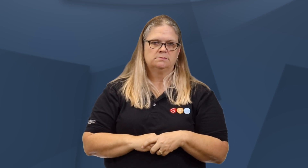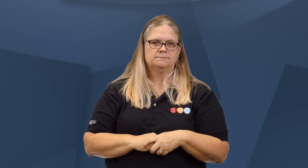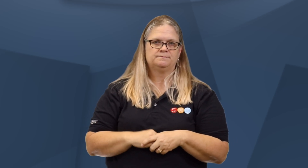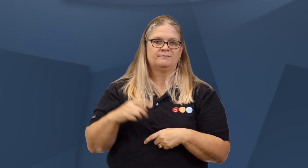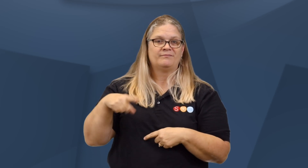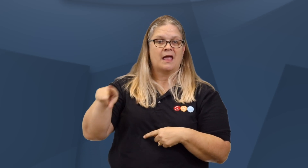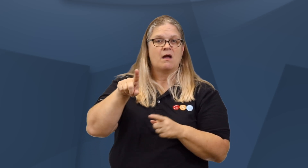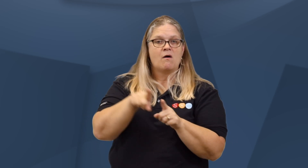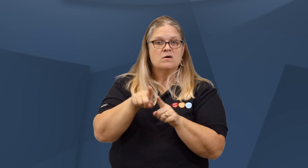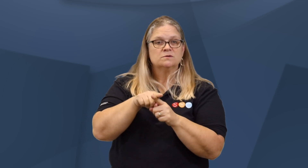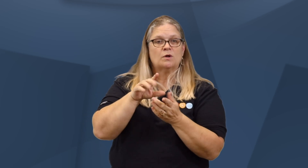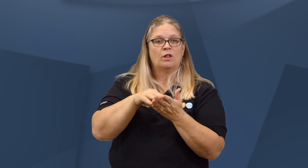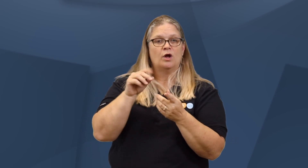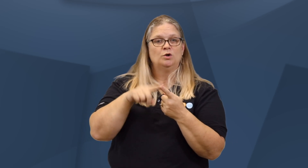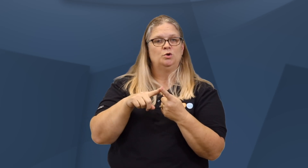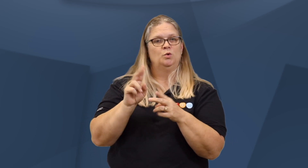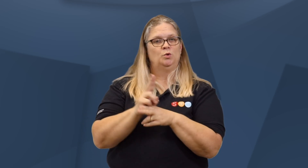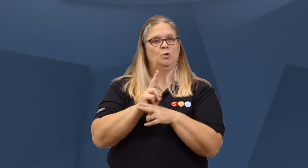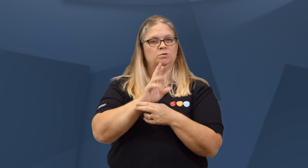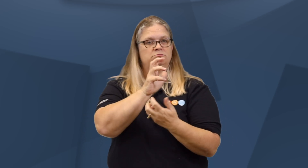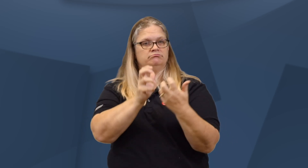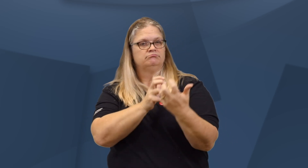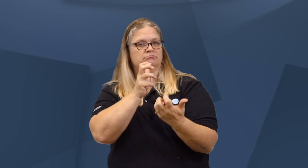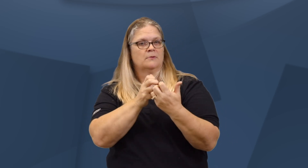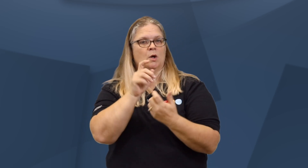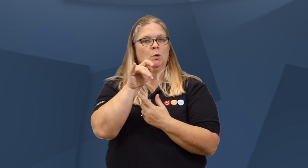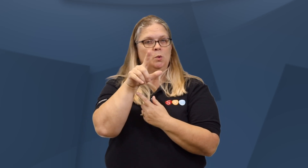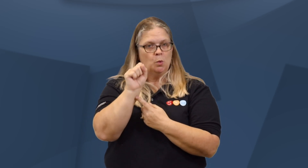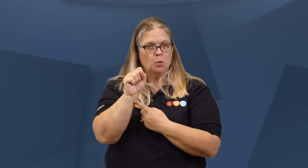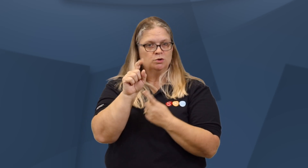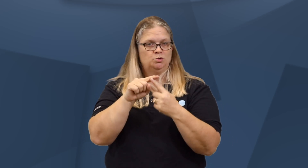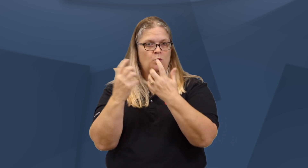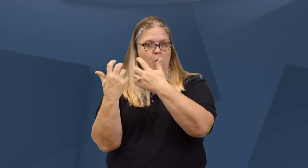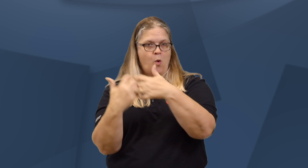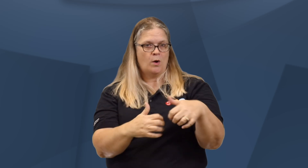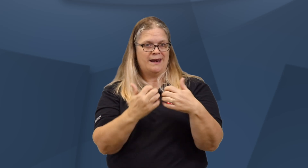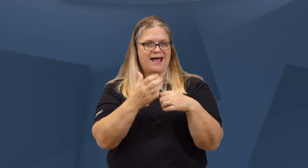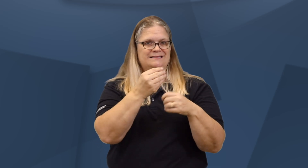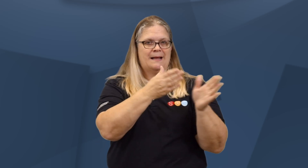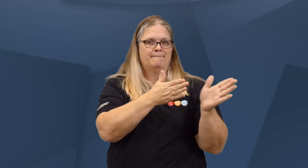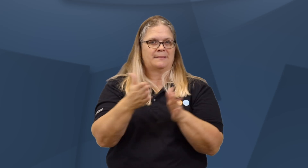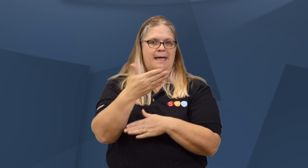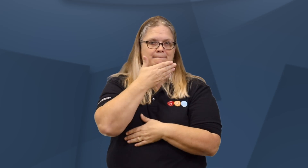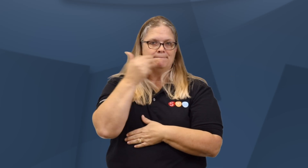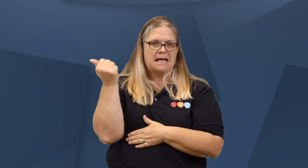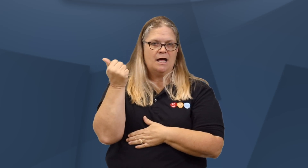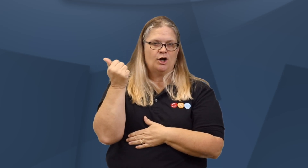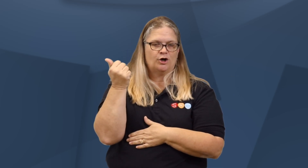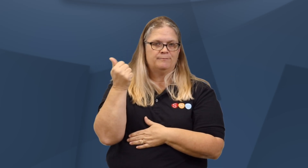They also learn how to use adaptive tools, in order to organize and plan better.